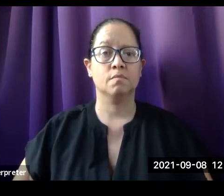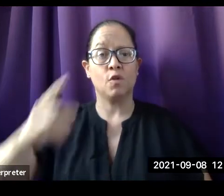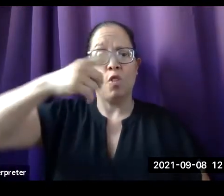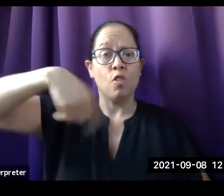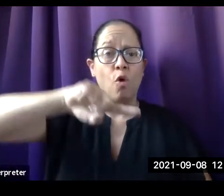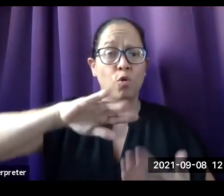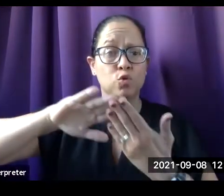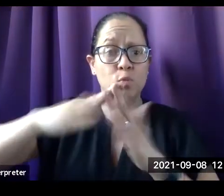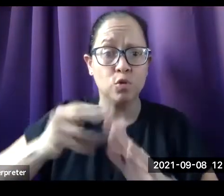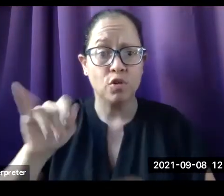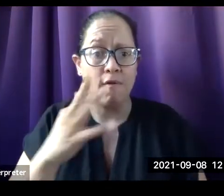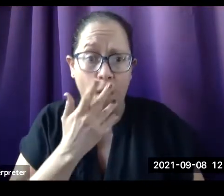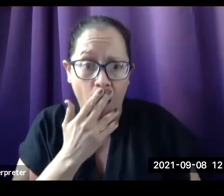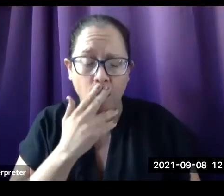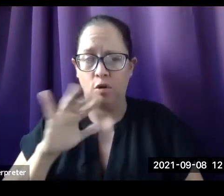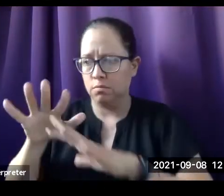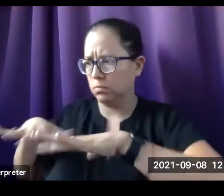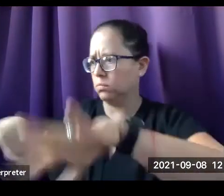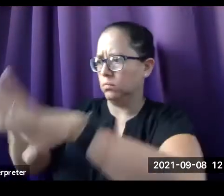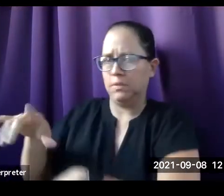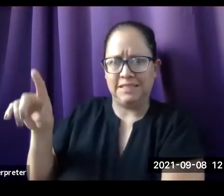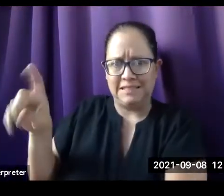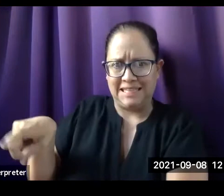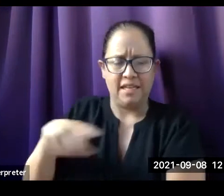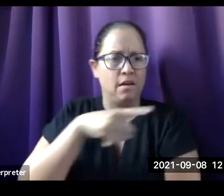dollars. they will be very little incentive for them to cooperate.